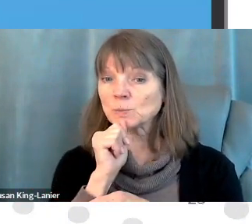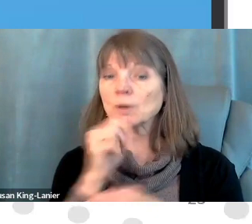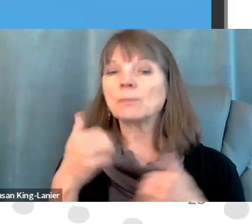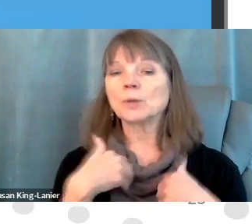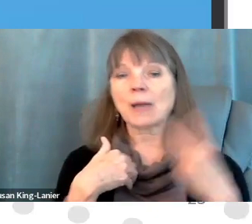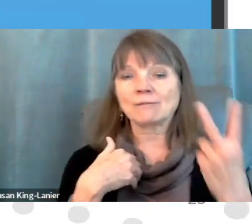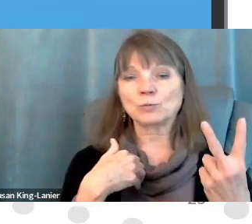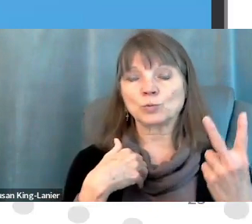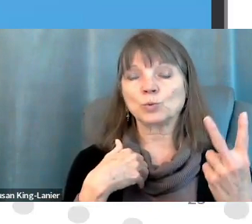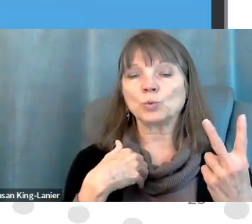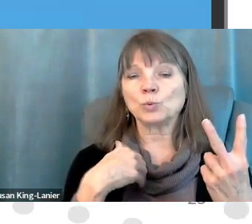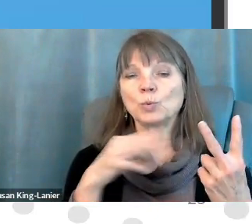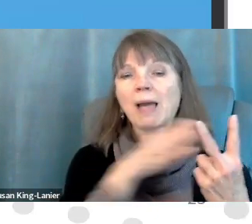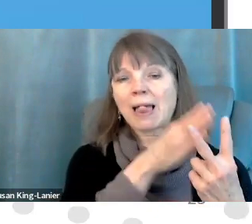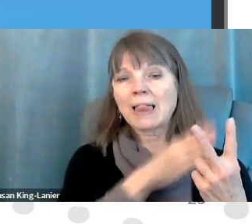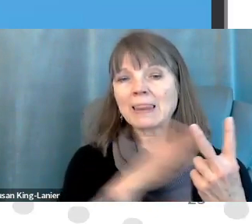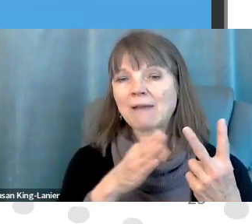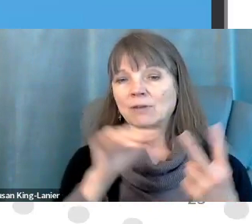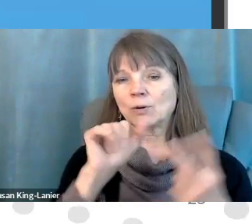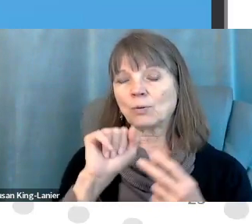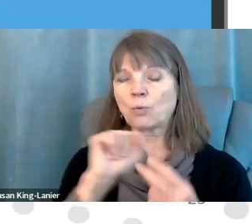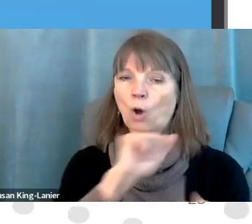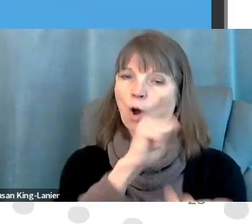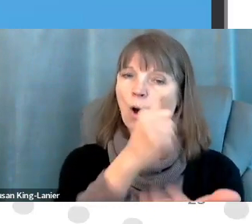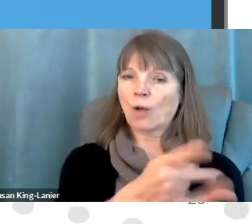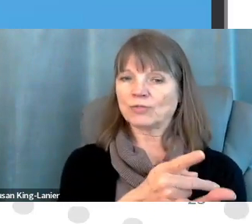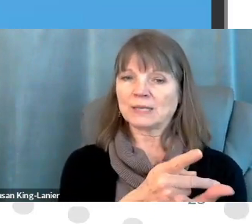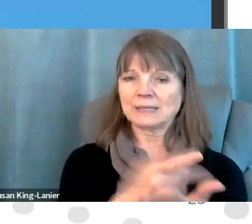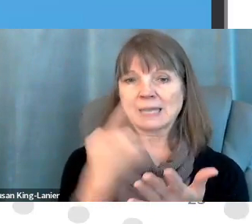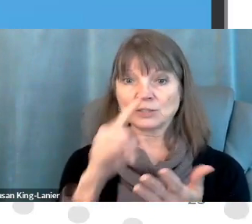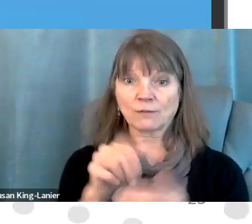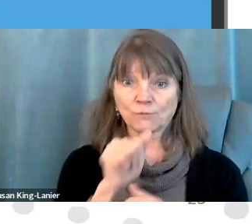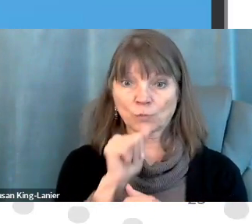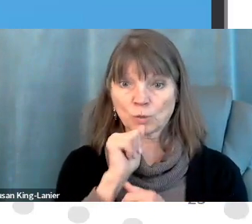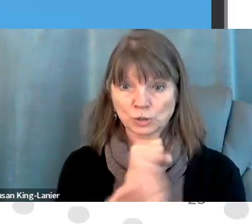We have two factor authentication for security and so they create their account